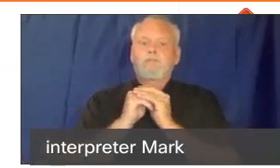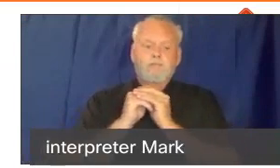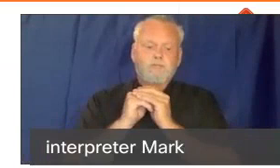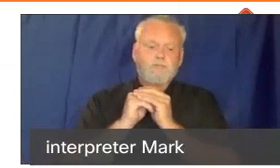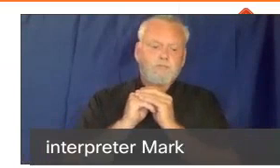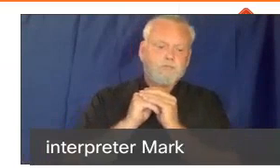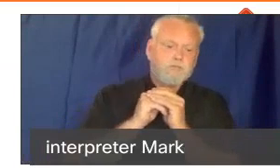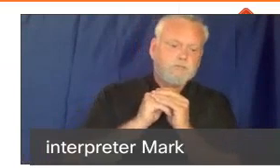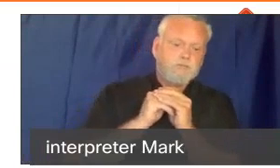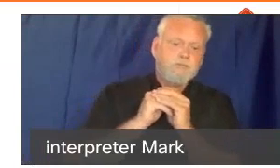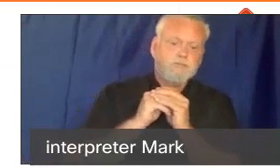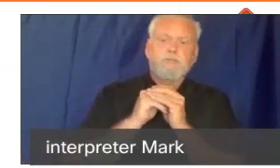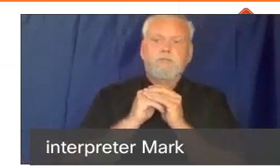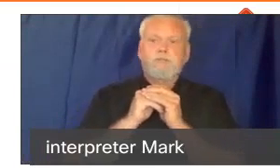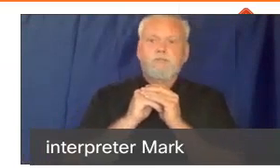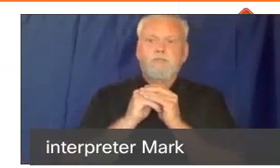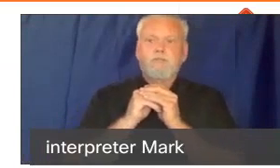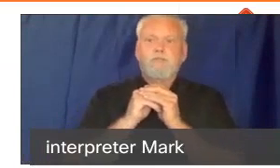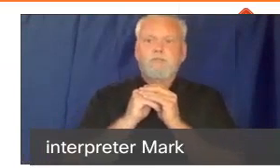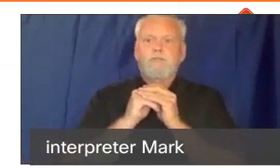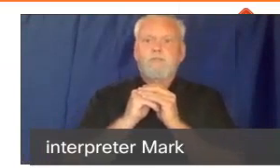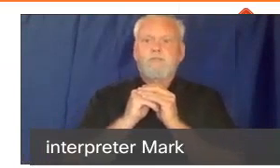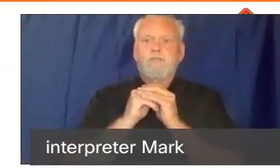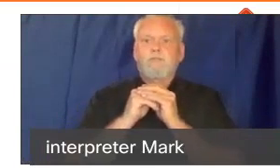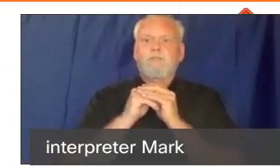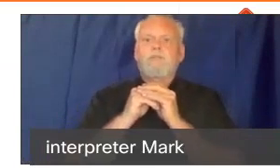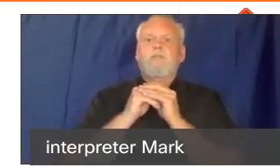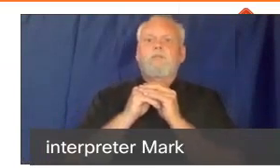Or you could contact me at my actually my cell number and my.